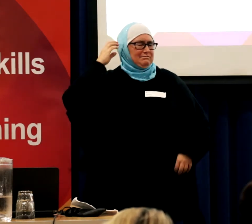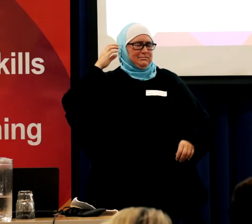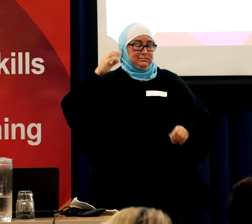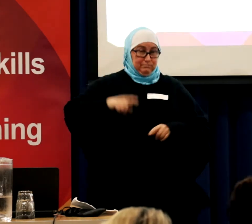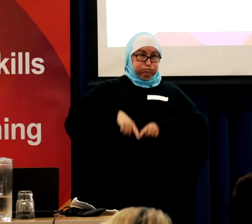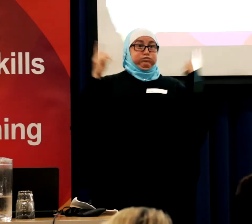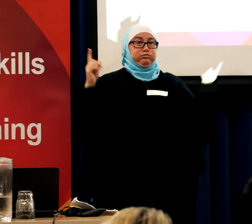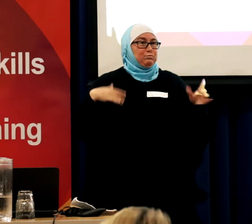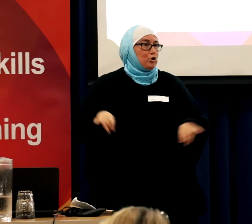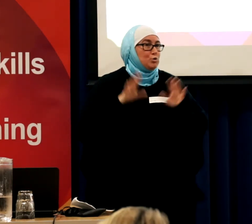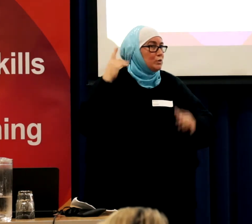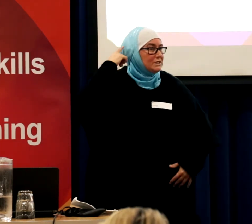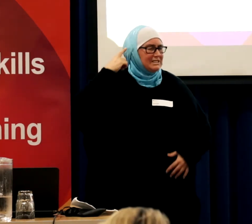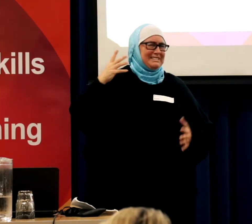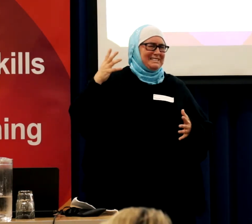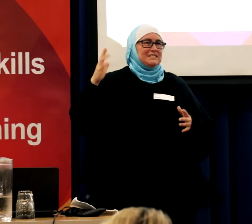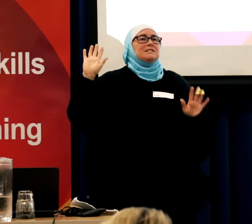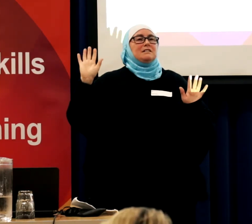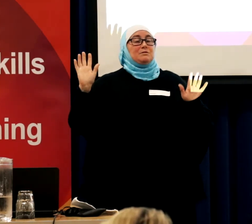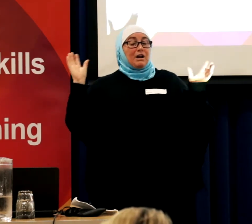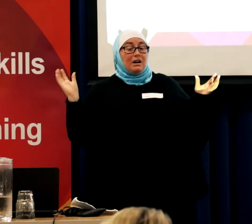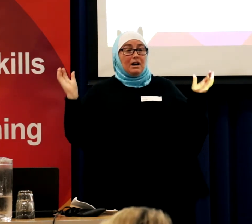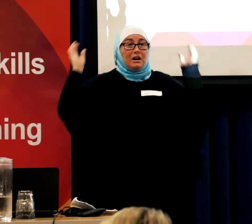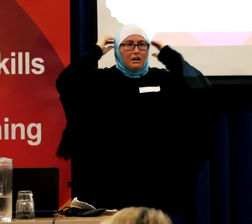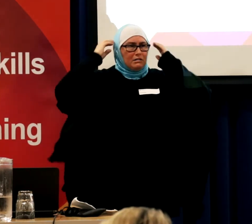If I put my cochlear on and take my hearing aid off, it’s very different. I’m not used to it.